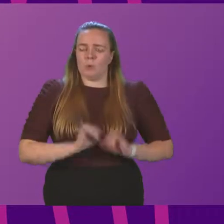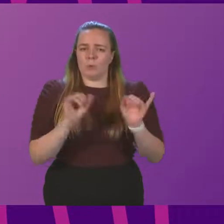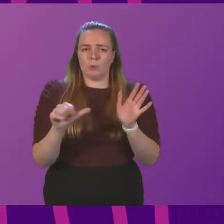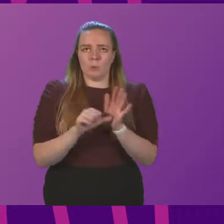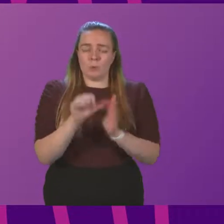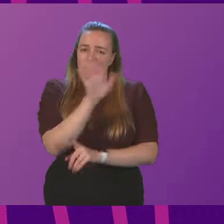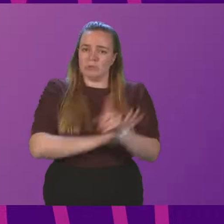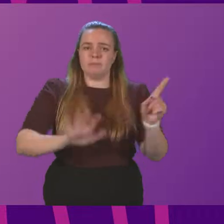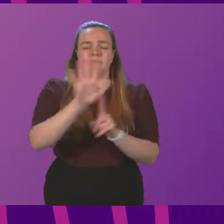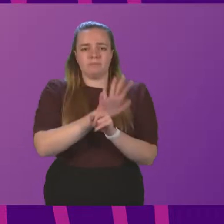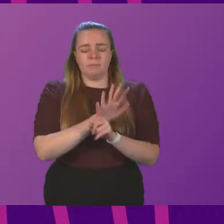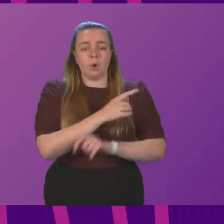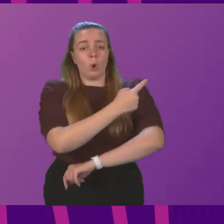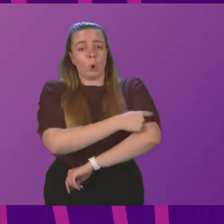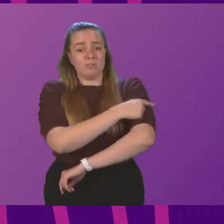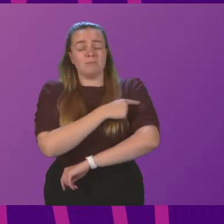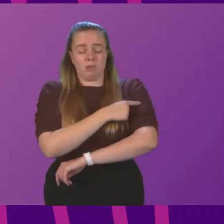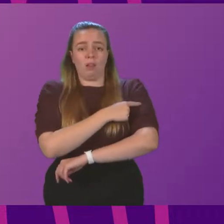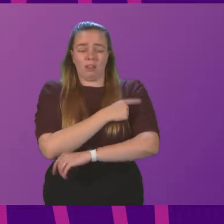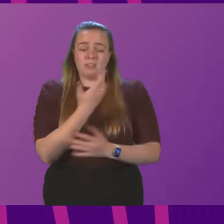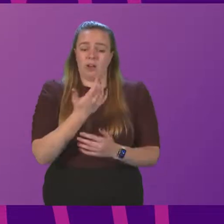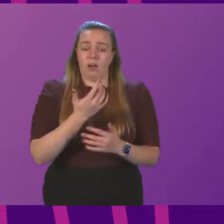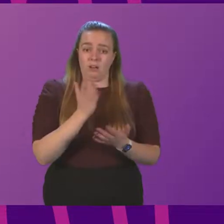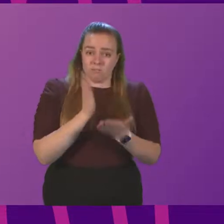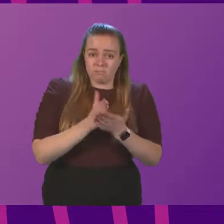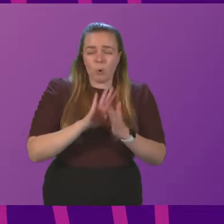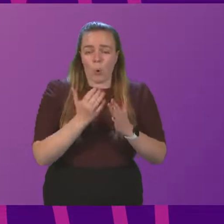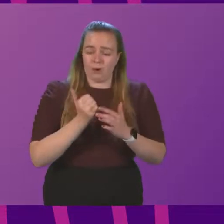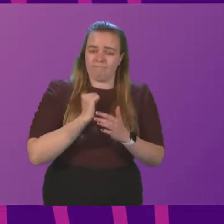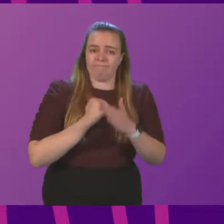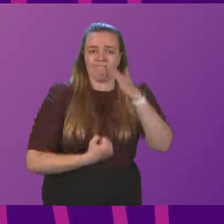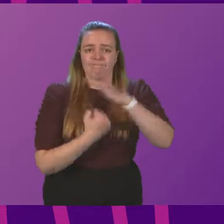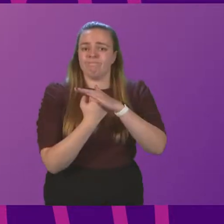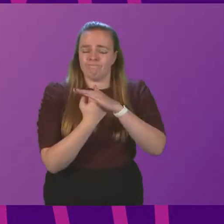country, hospitals are at or close to capacity. The social care system is also